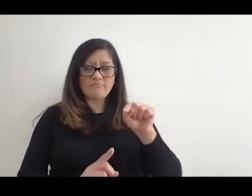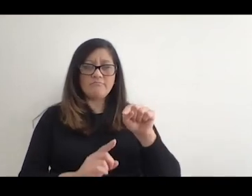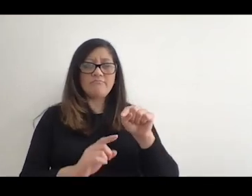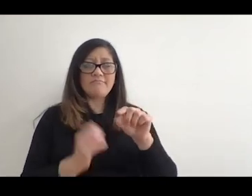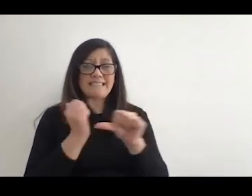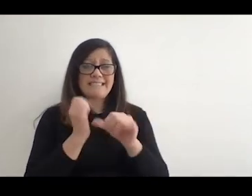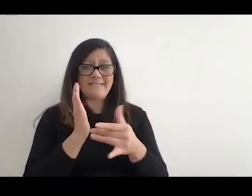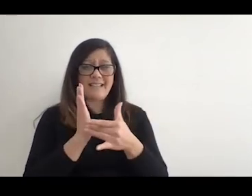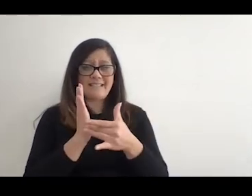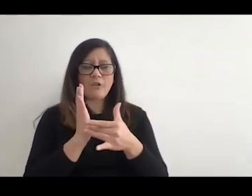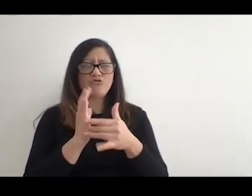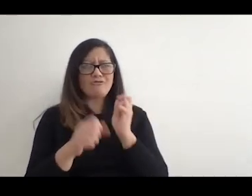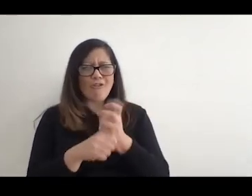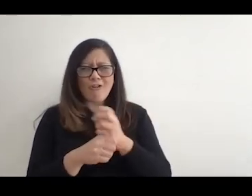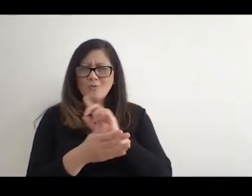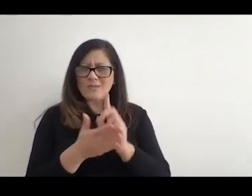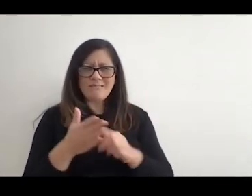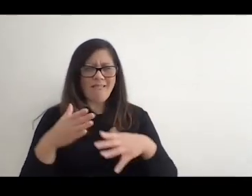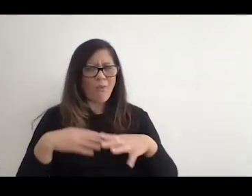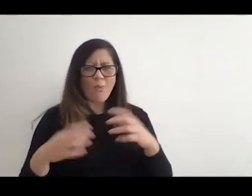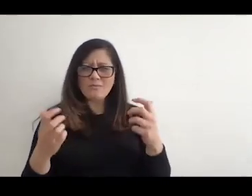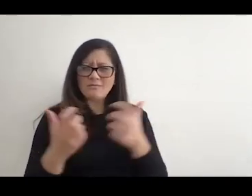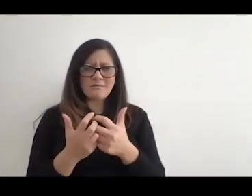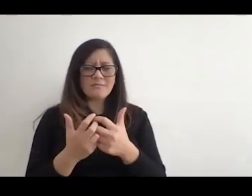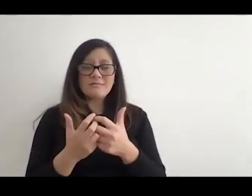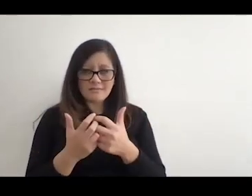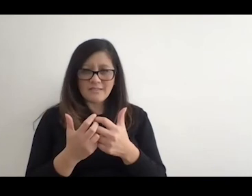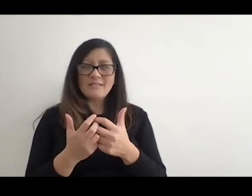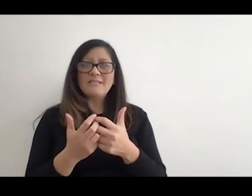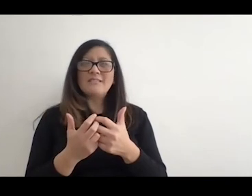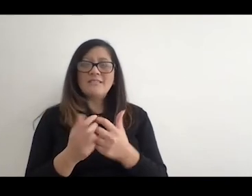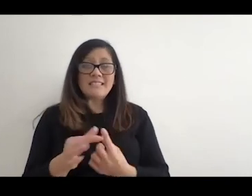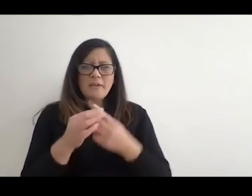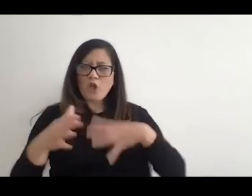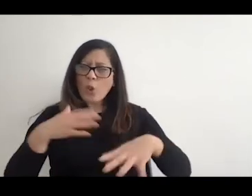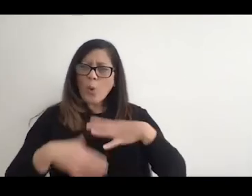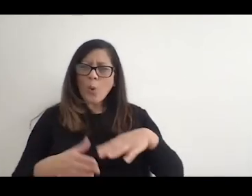Tough on clothing, especially clothing that is inexpensive and poorly constructed.